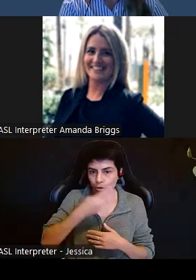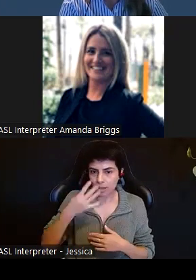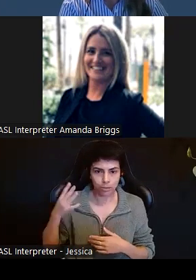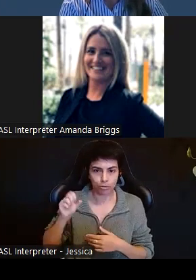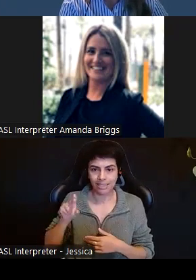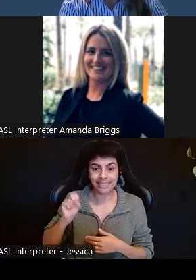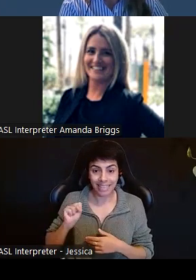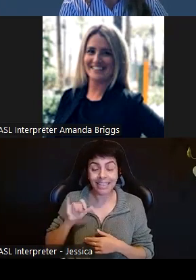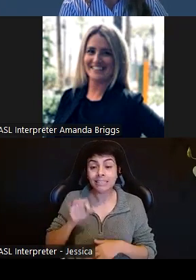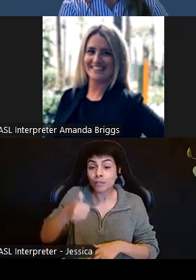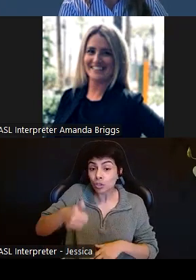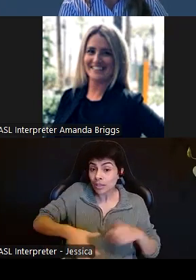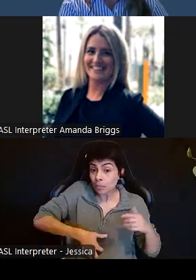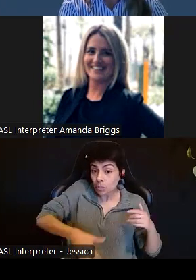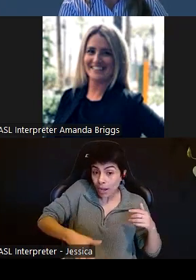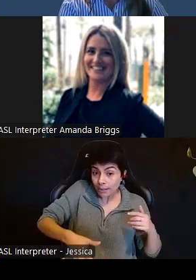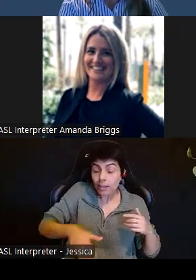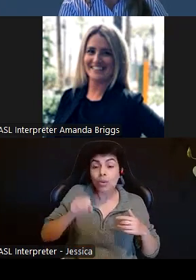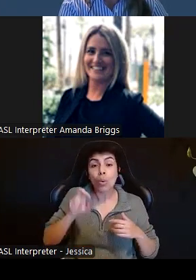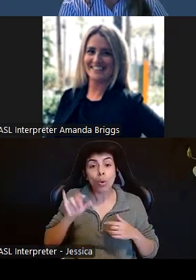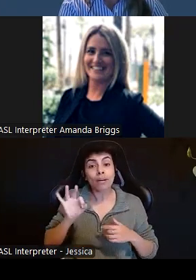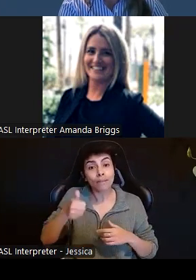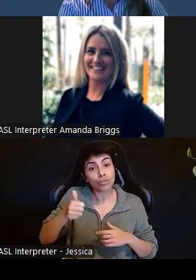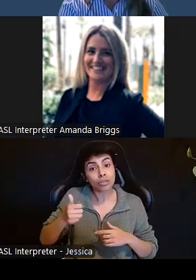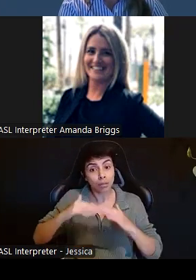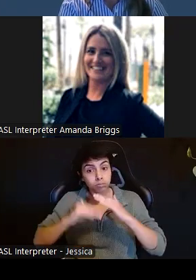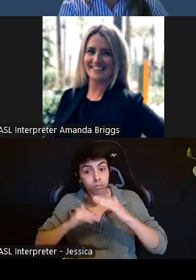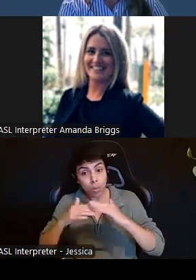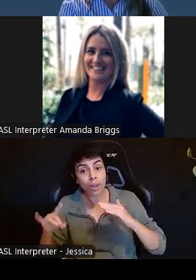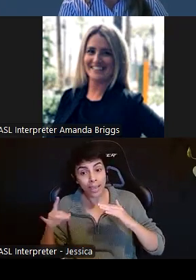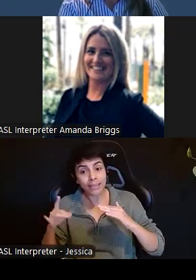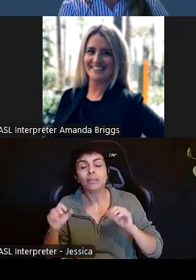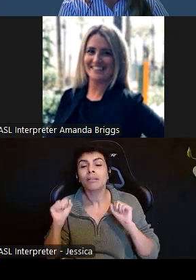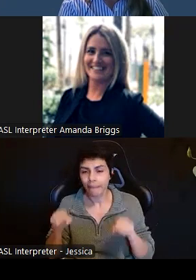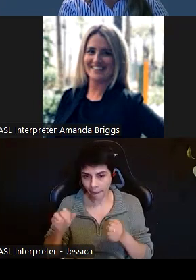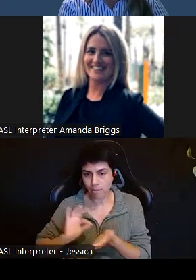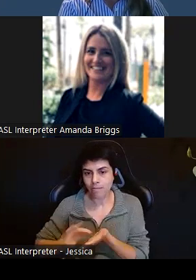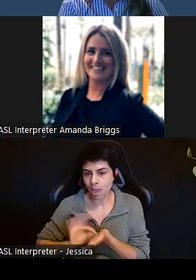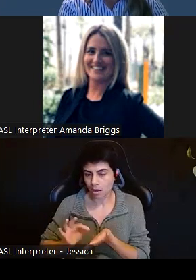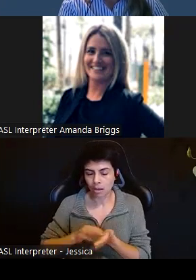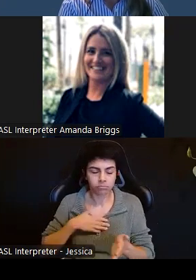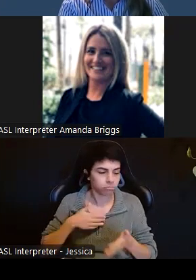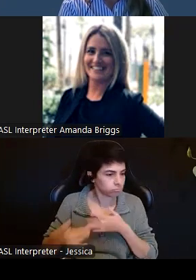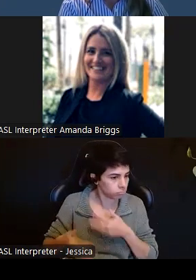If you're pregnant or a child, you can still get on Medi-Cal, no matter your immigration status.